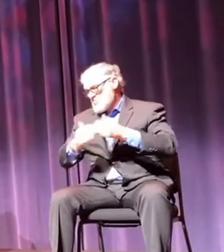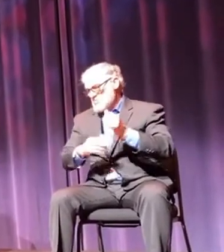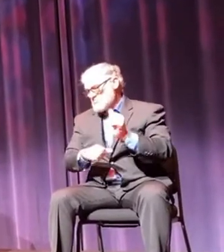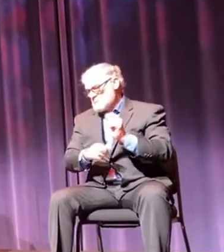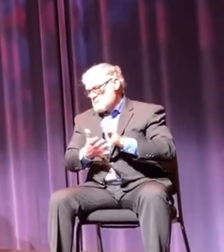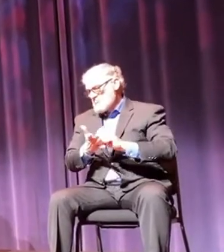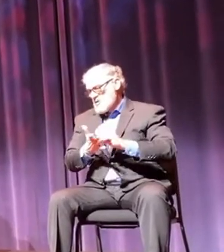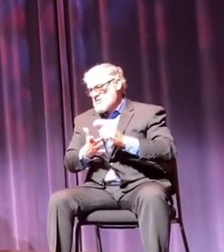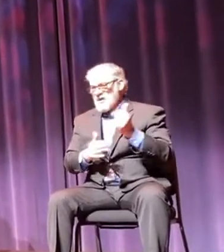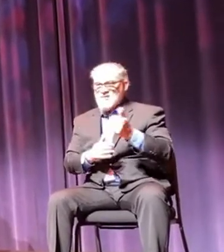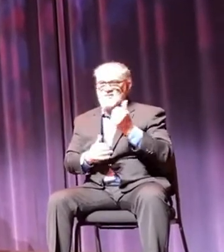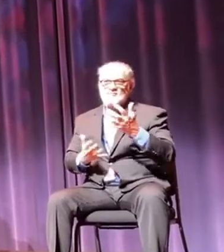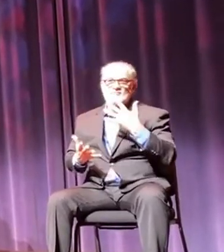among other valuable contributions.